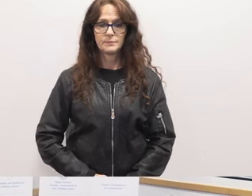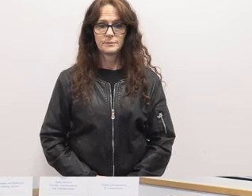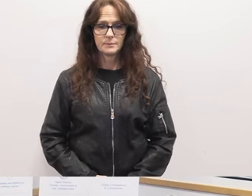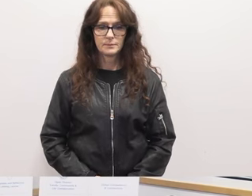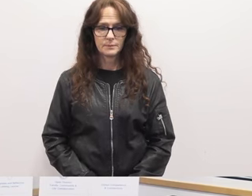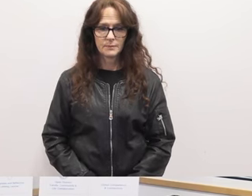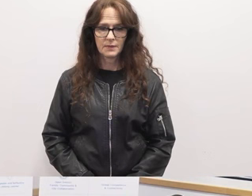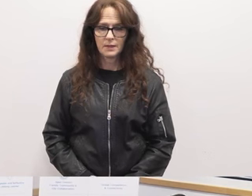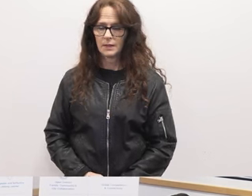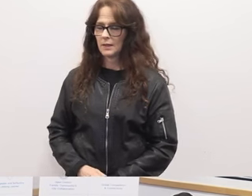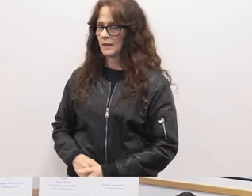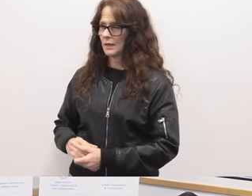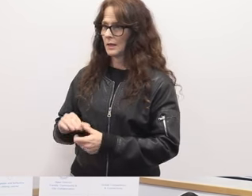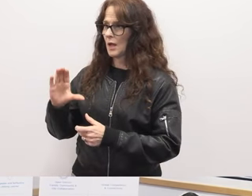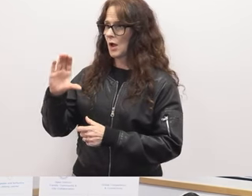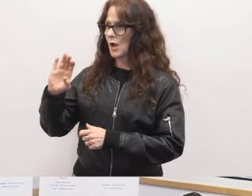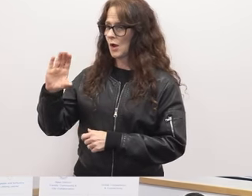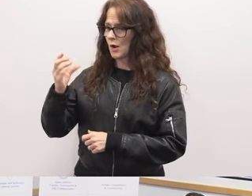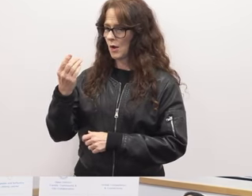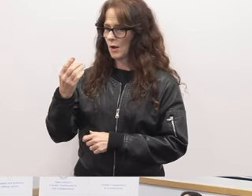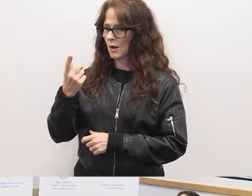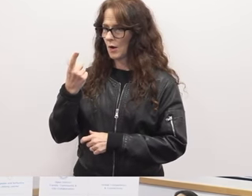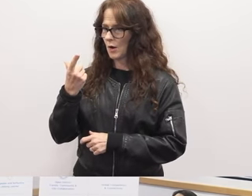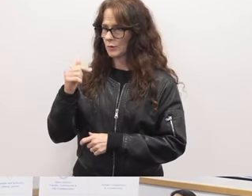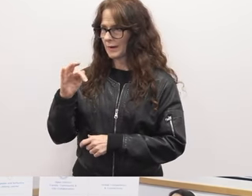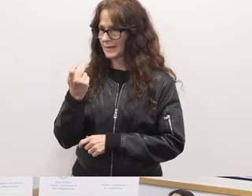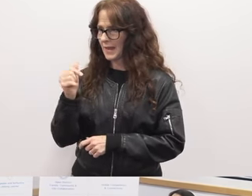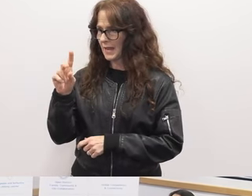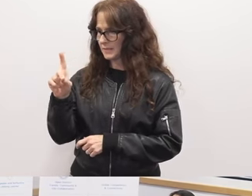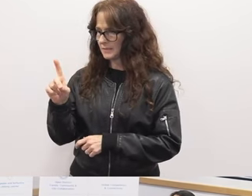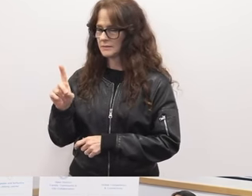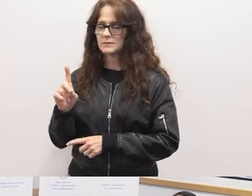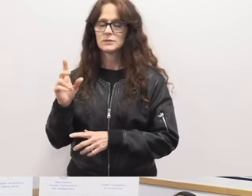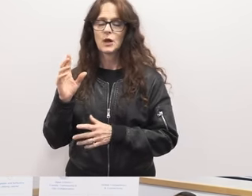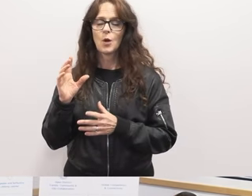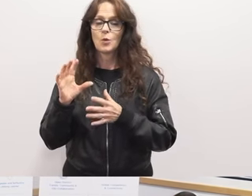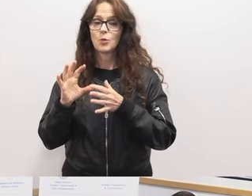So in the context of the goals that we are trying to